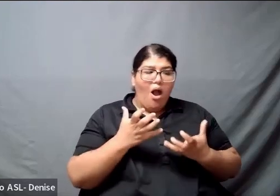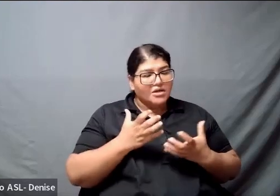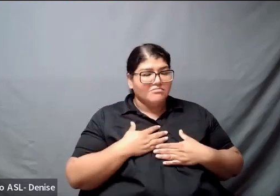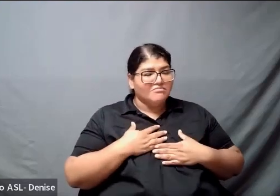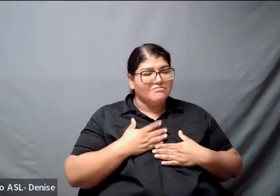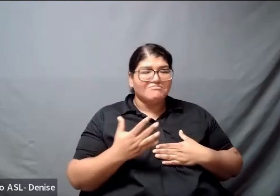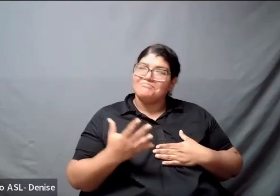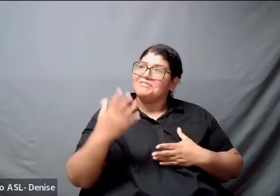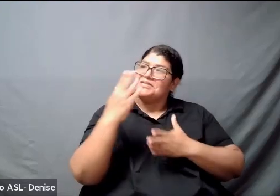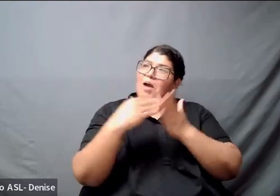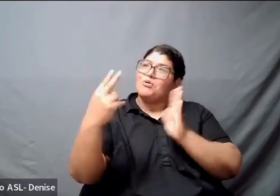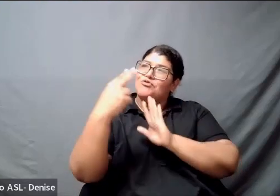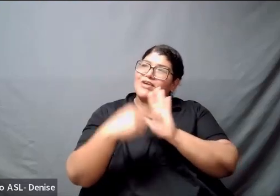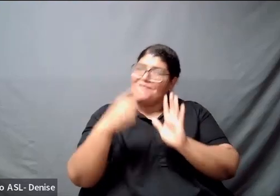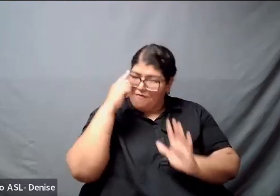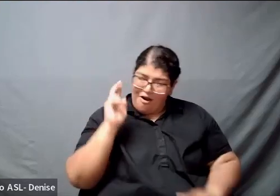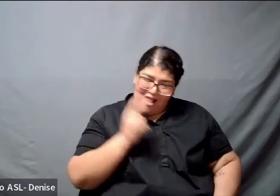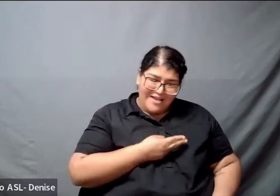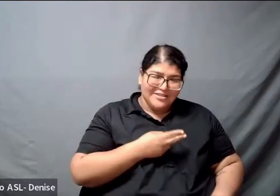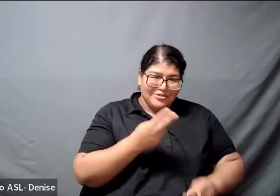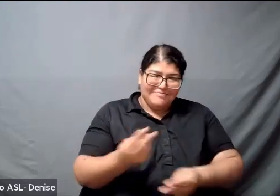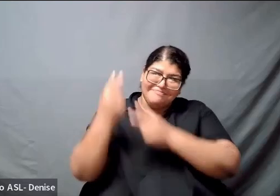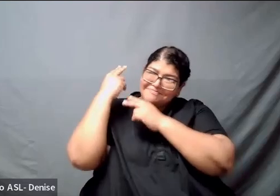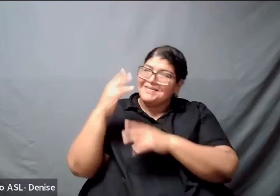So that one starts in October. Do you ever write for little kids?